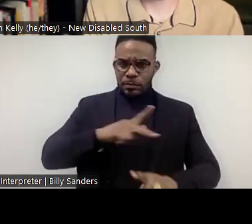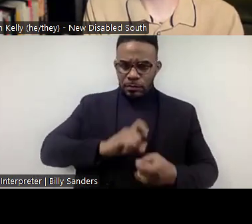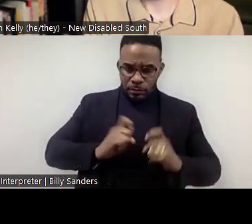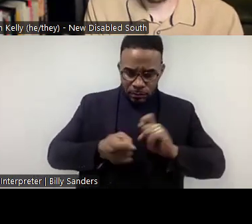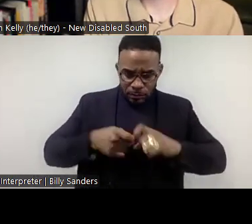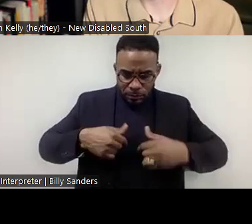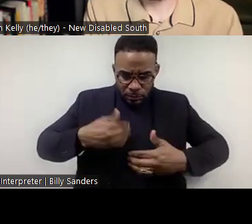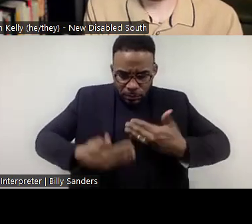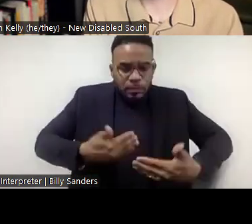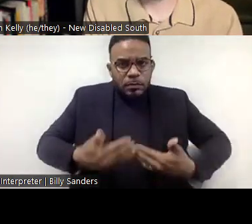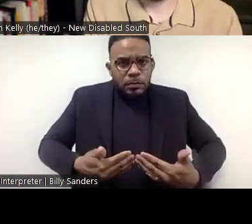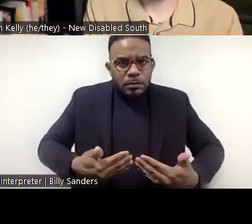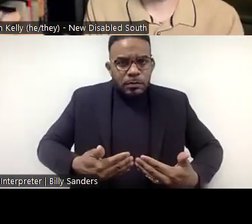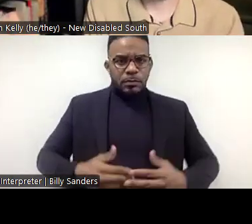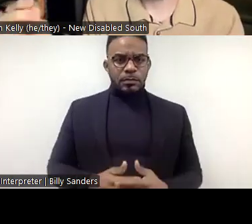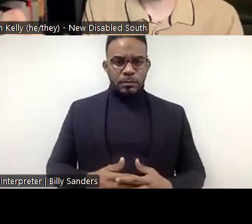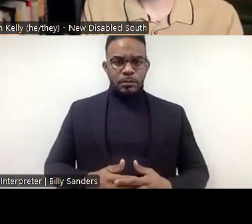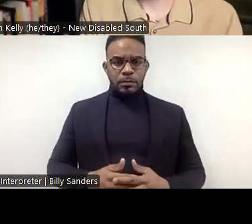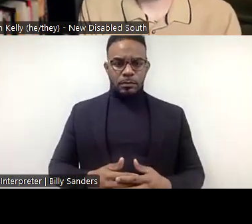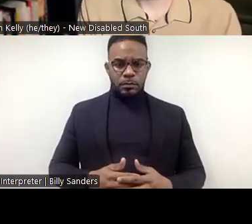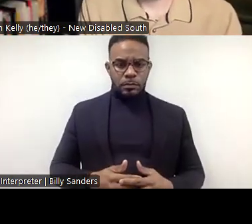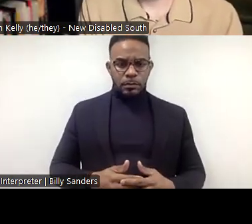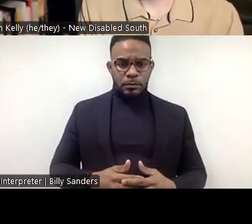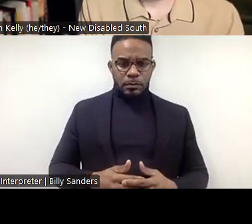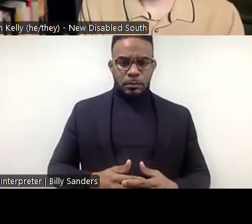awareness that organizing is about a personal